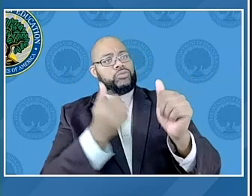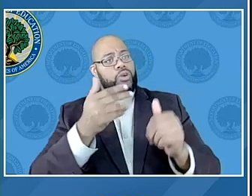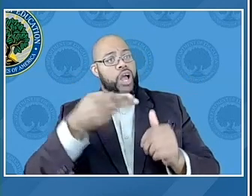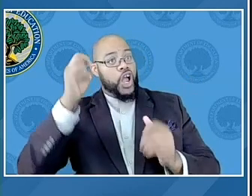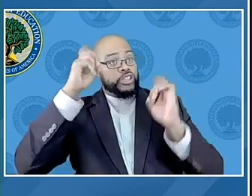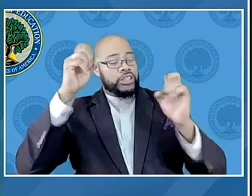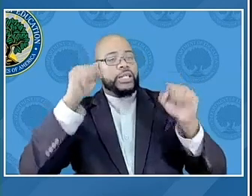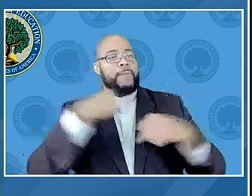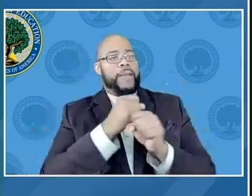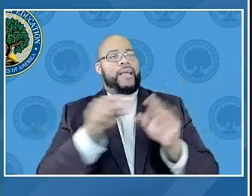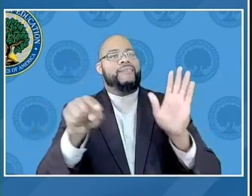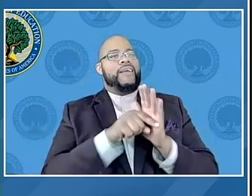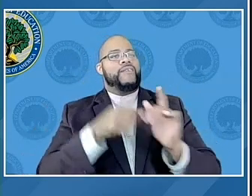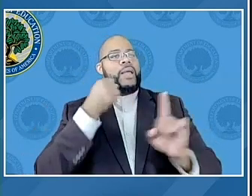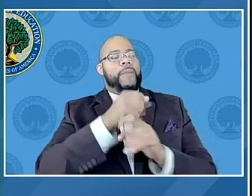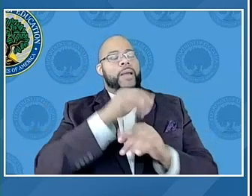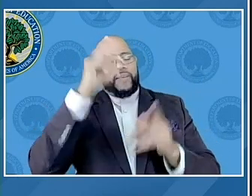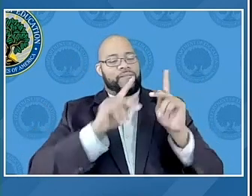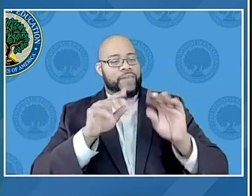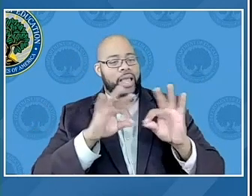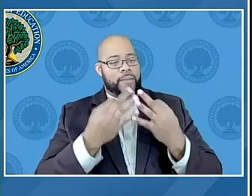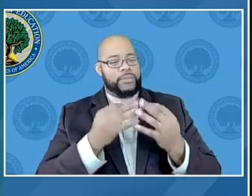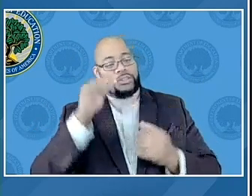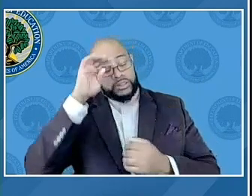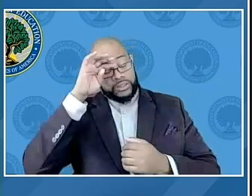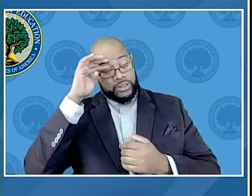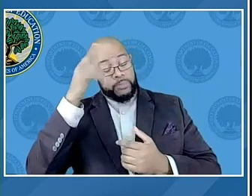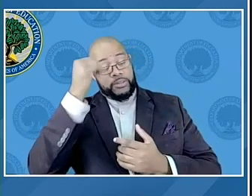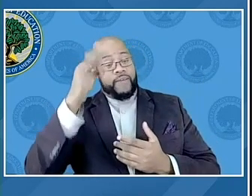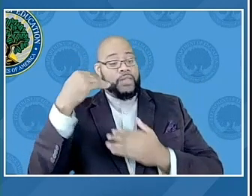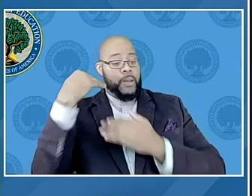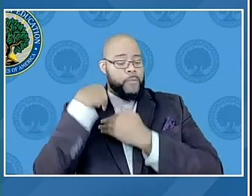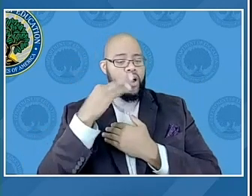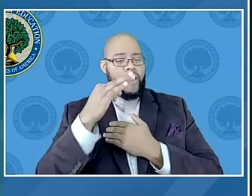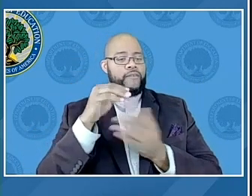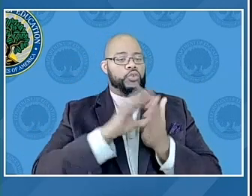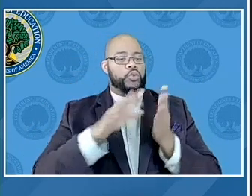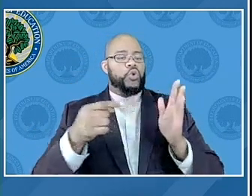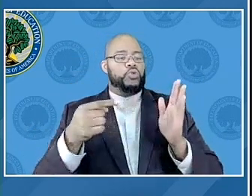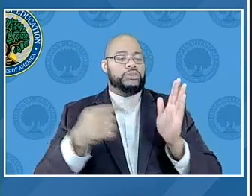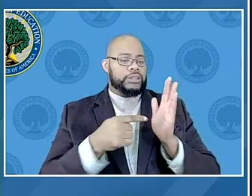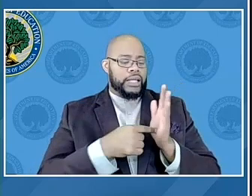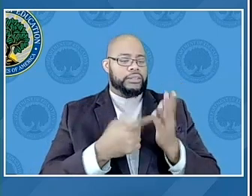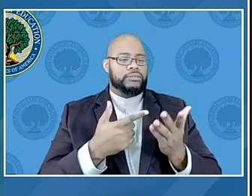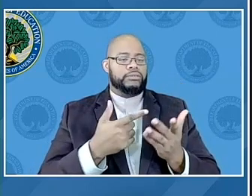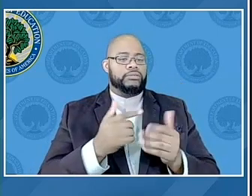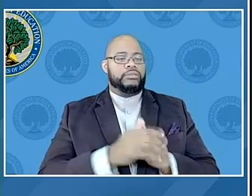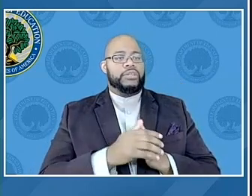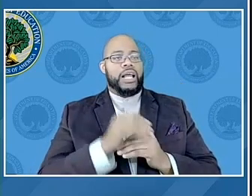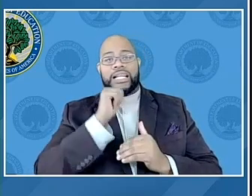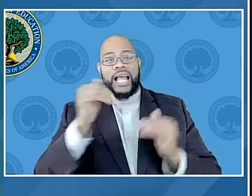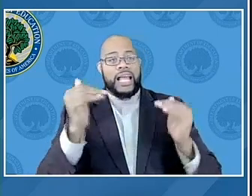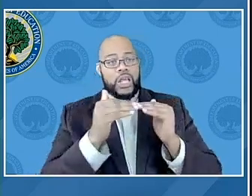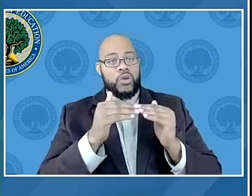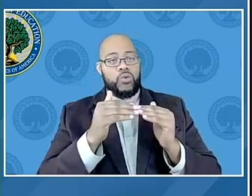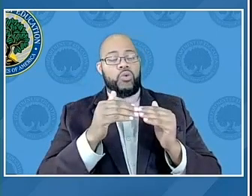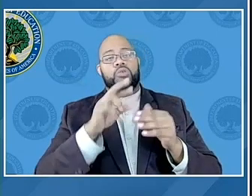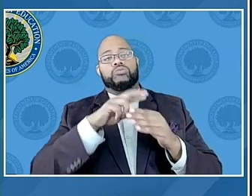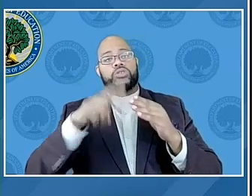impact Black families' wealth due to the burden of student loan debt and unequal employment opportunities and outcomes for Black graduates. And so that's important